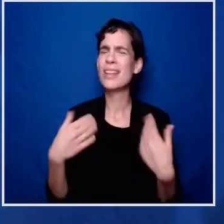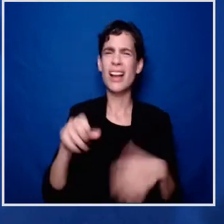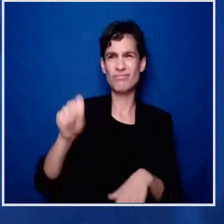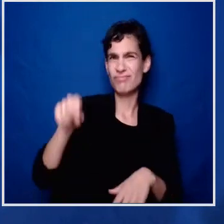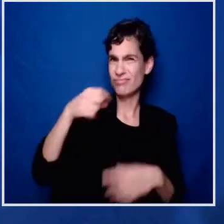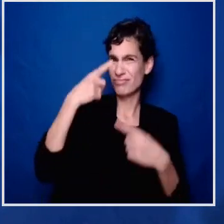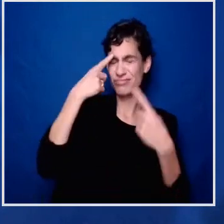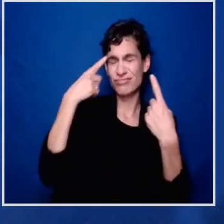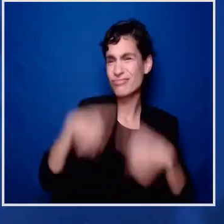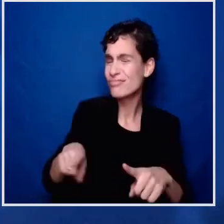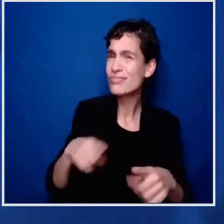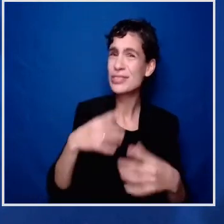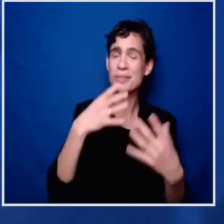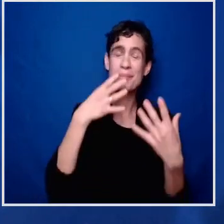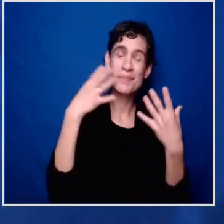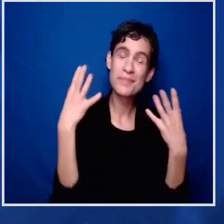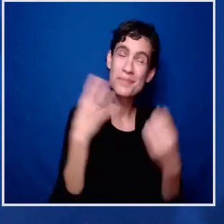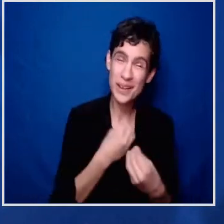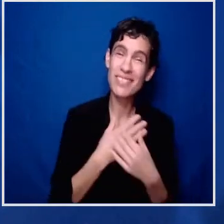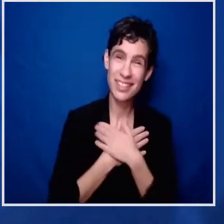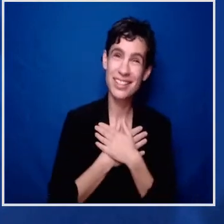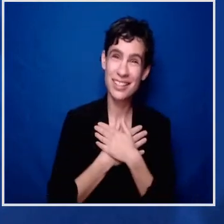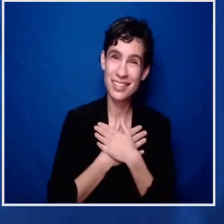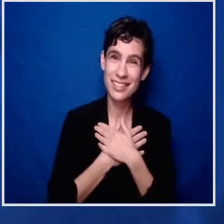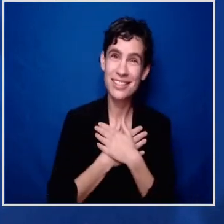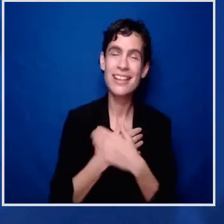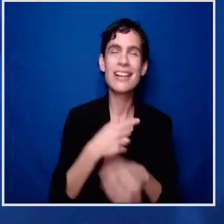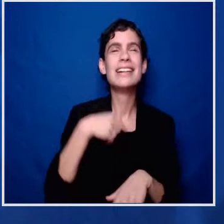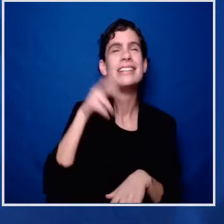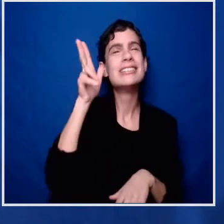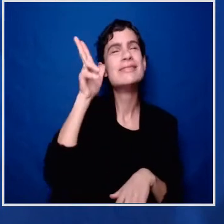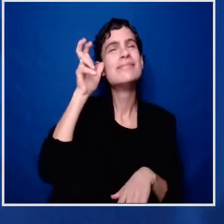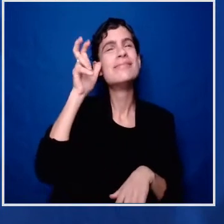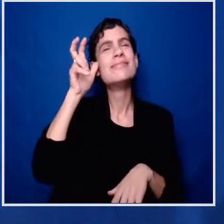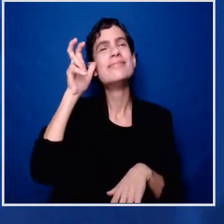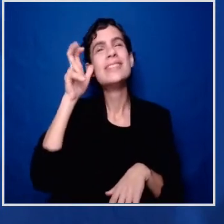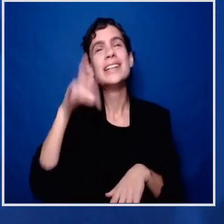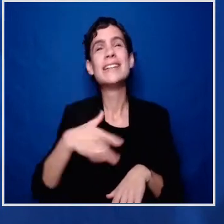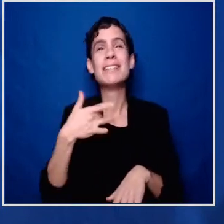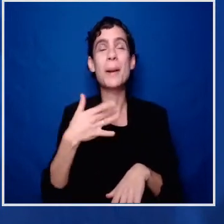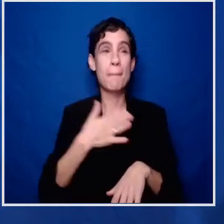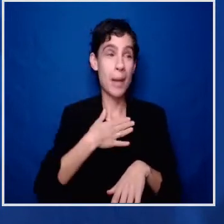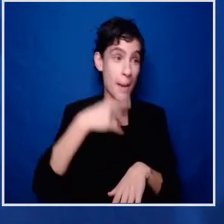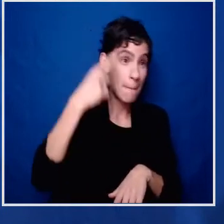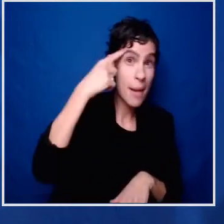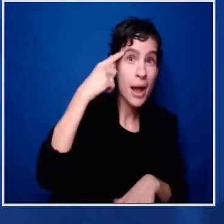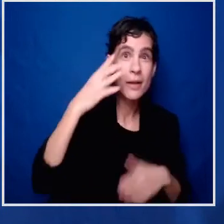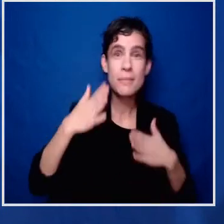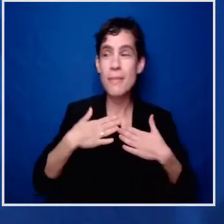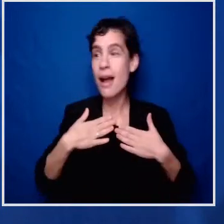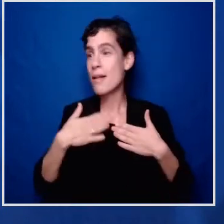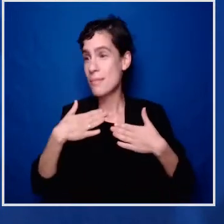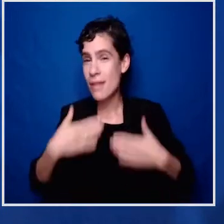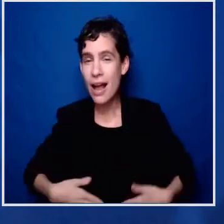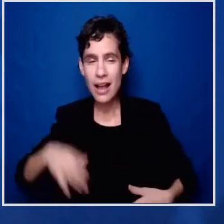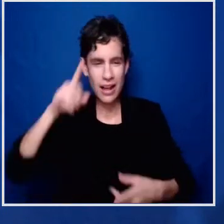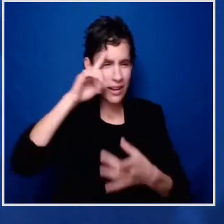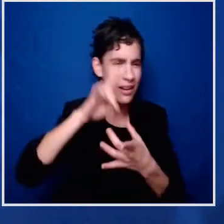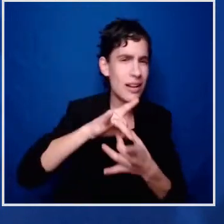PERFORMANCE. ABSOLUTELY!